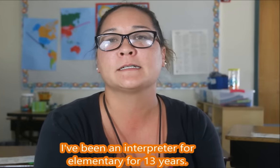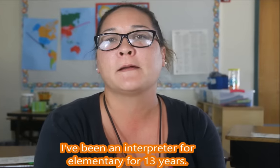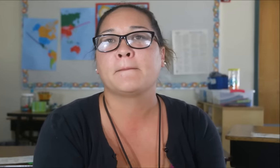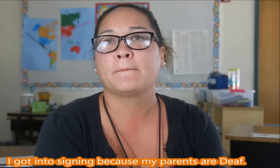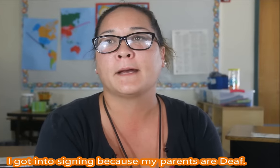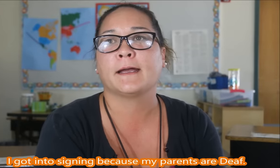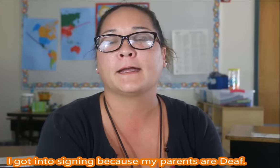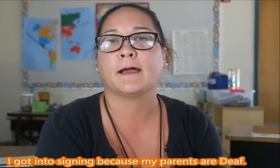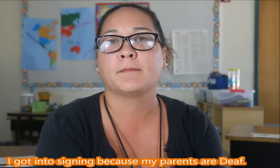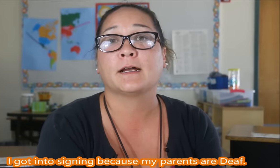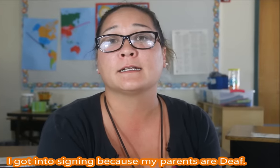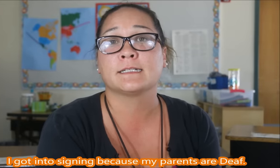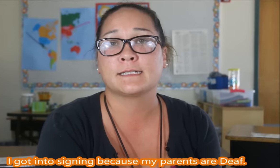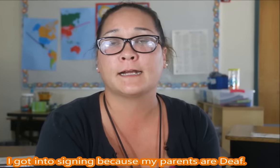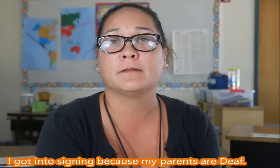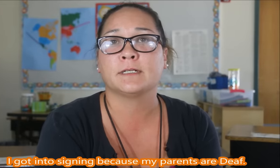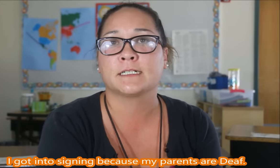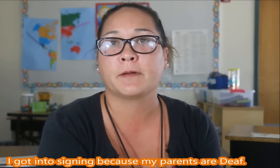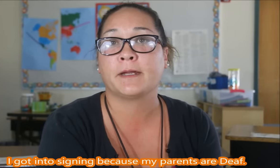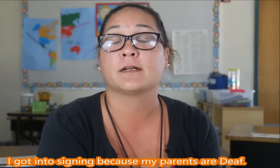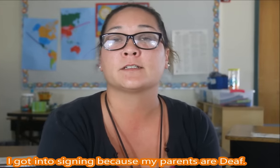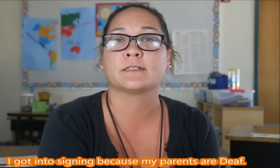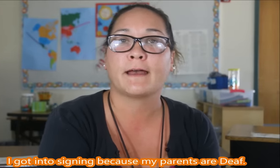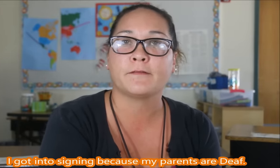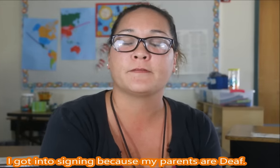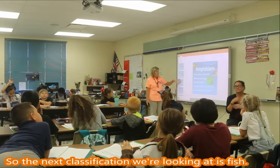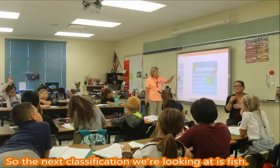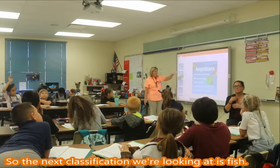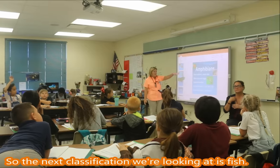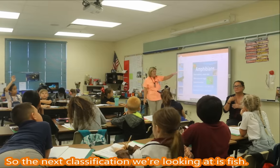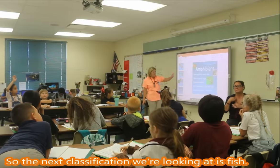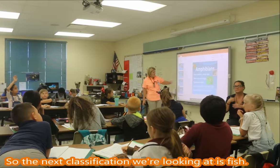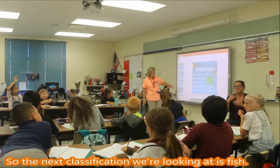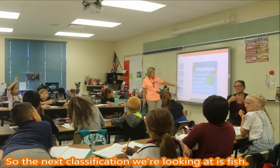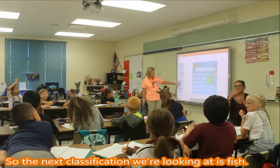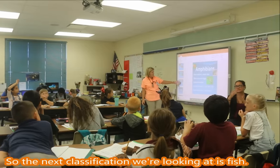my I got into signing because my parents are deaf so the next classification were